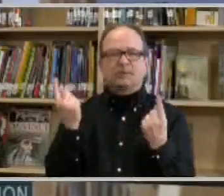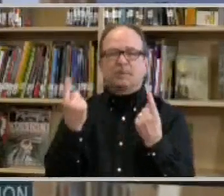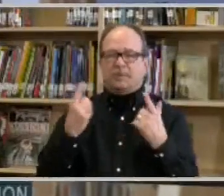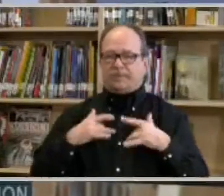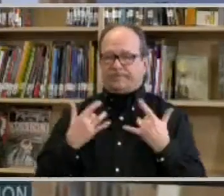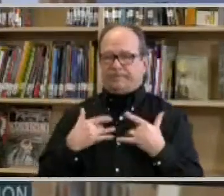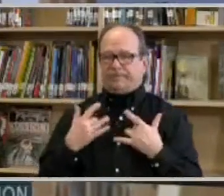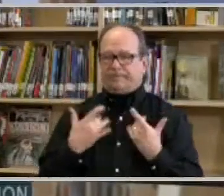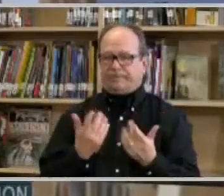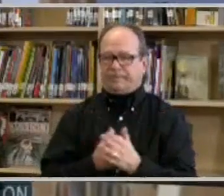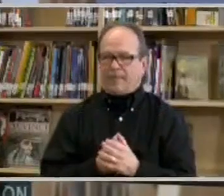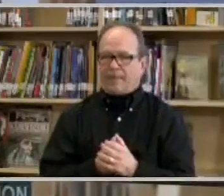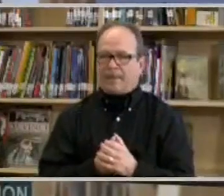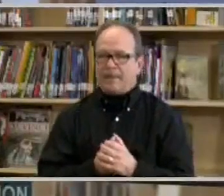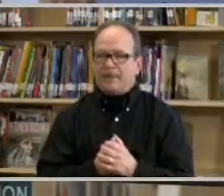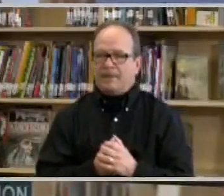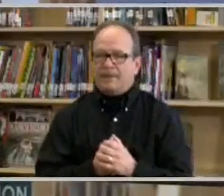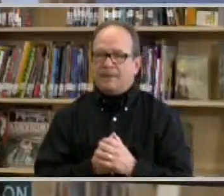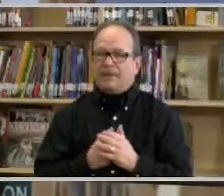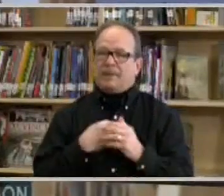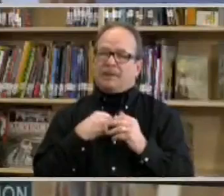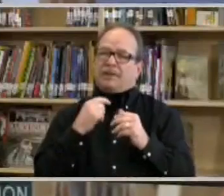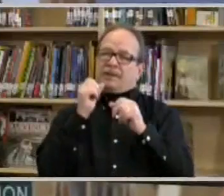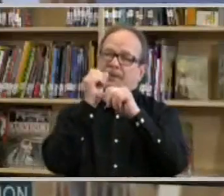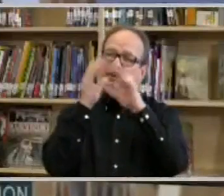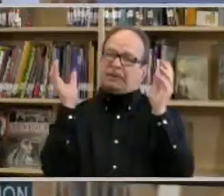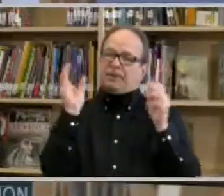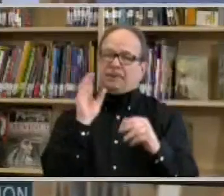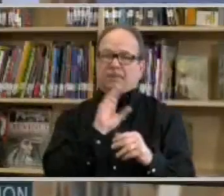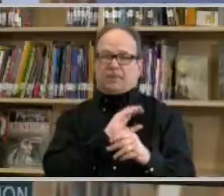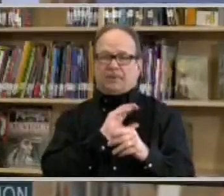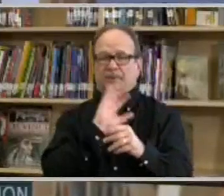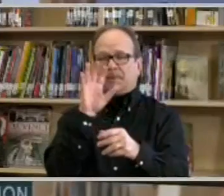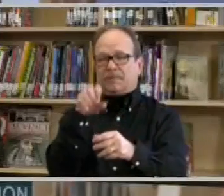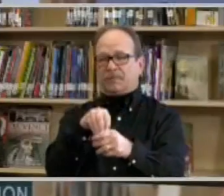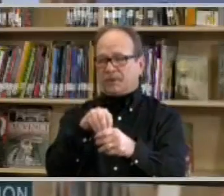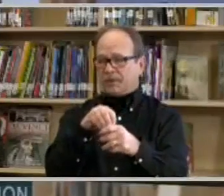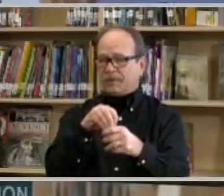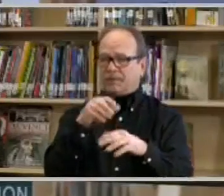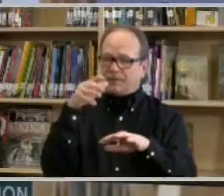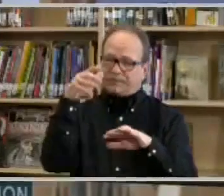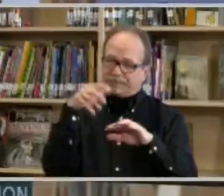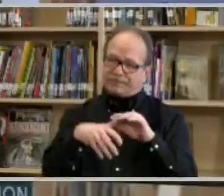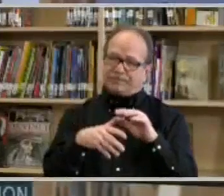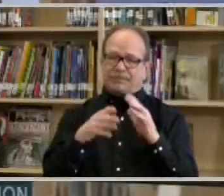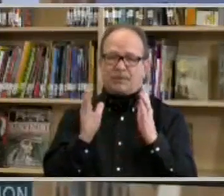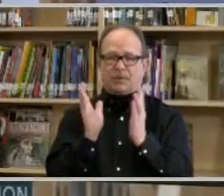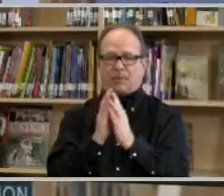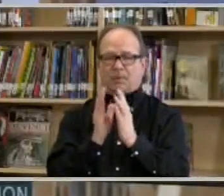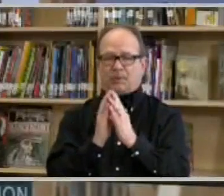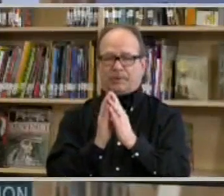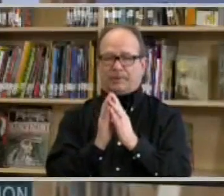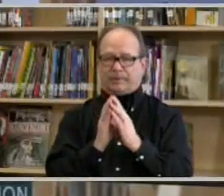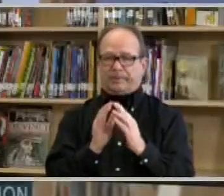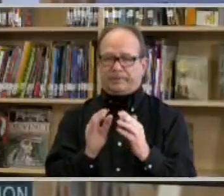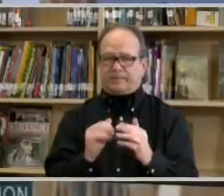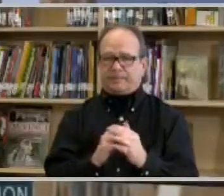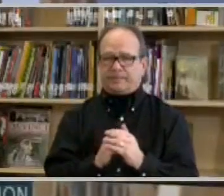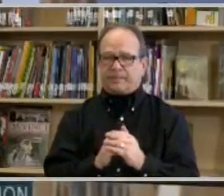INVOLVED TILL IT BECOMES A PART WHERE WE SEE THEM AS THE COMMUNITY NOT SO SOMEONE COMING INTO THE COMMUNITY IN OPPOSITION